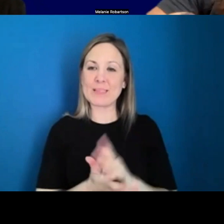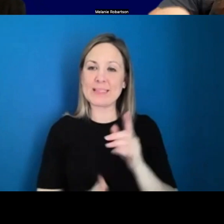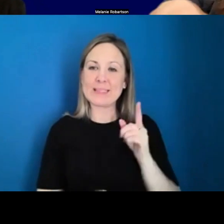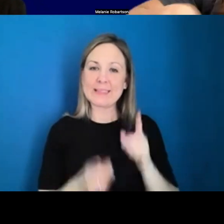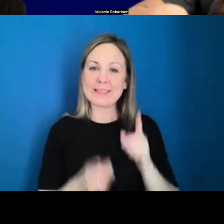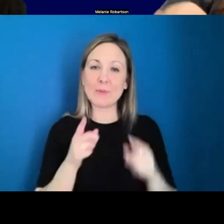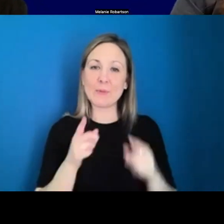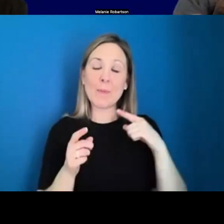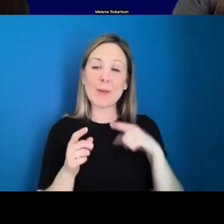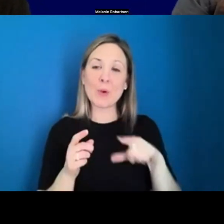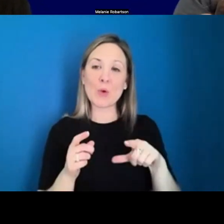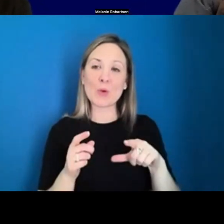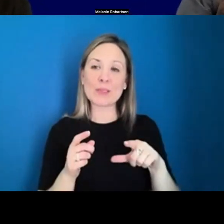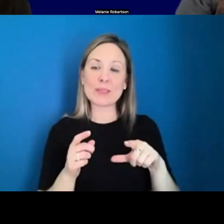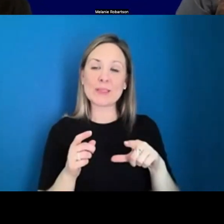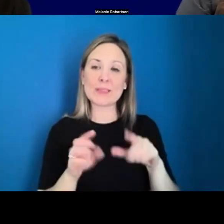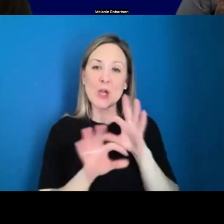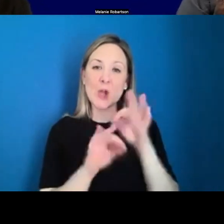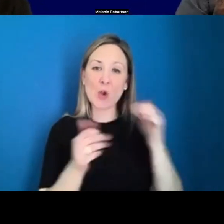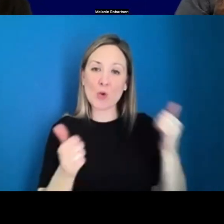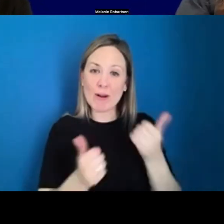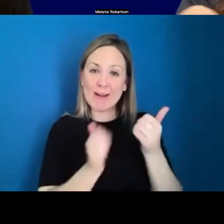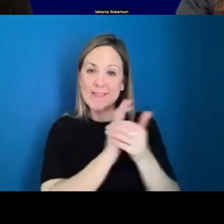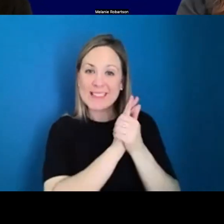set or awareness of deafblindness that you might be working with, you’ve got to build